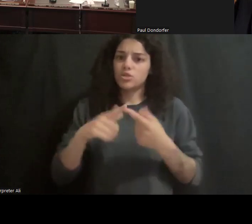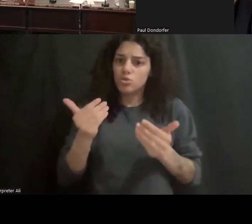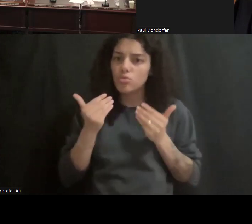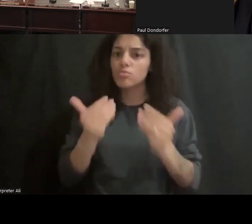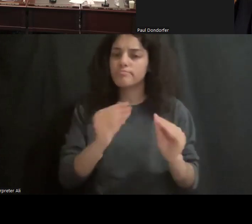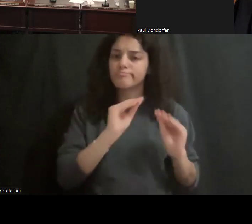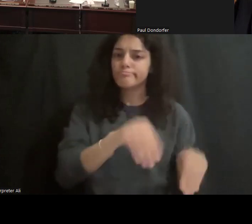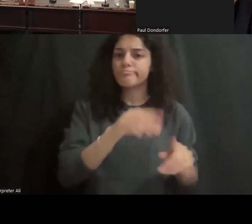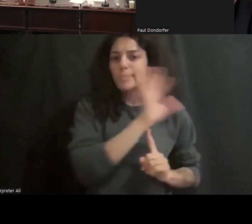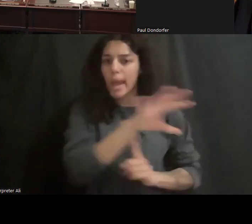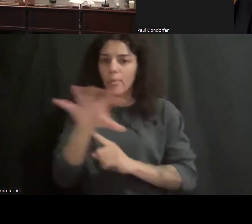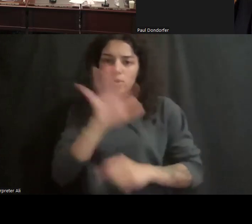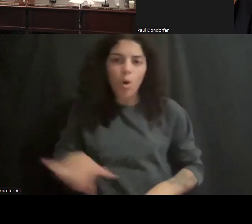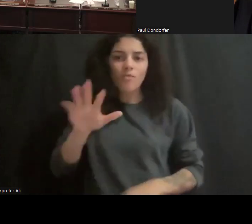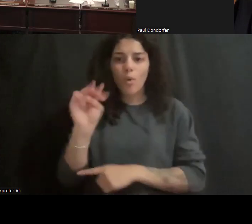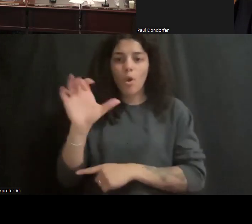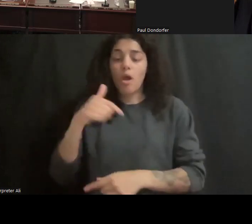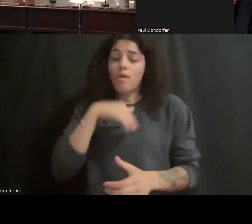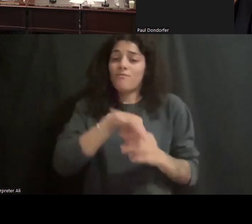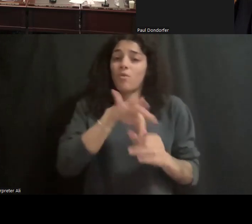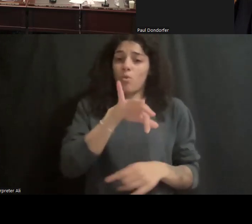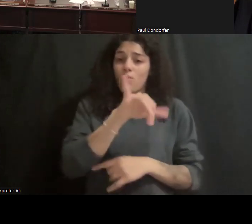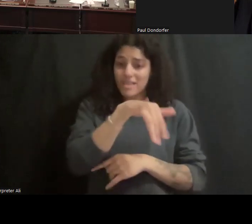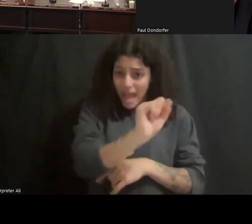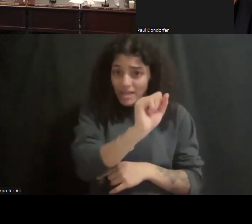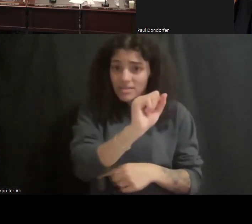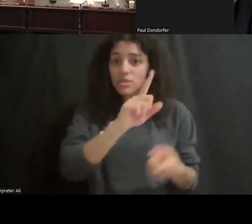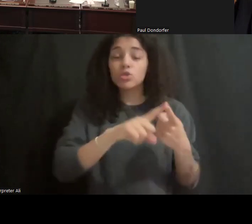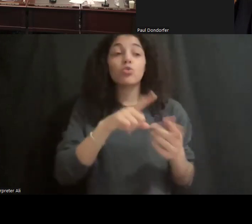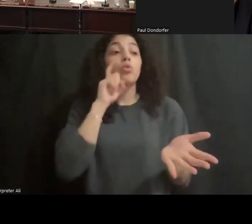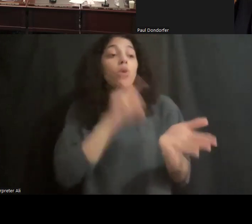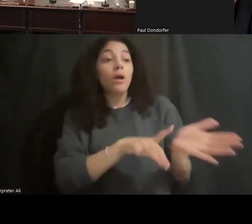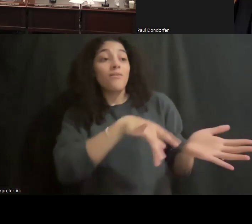County I will be voting yes to help locate and retrieve stolen vehicles to apprehend